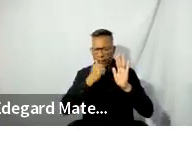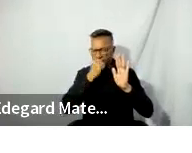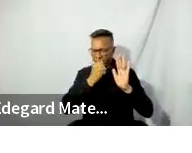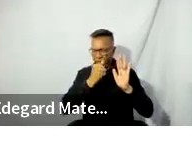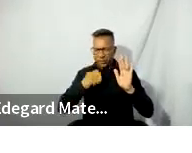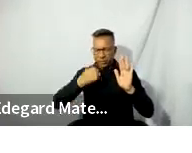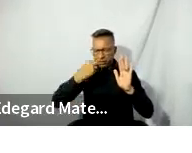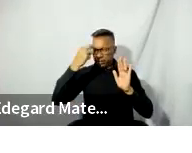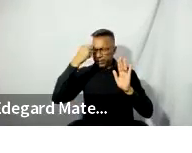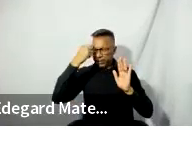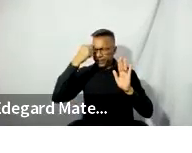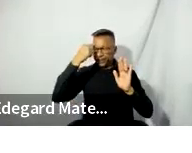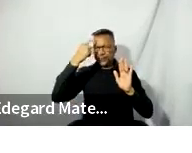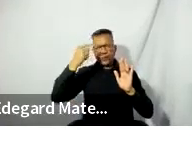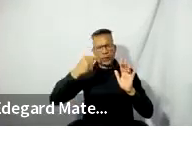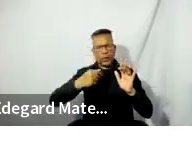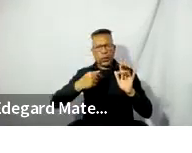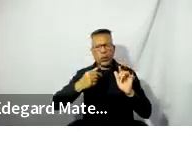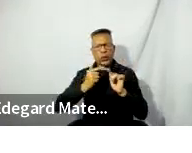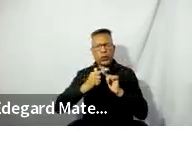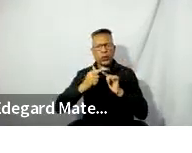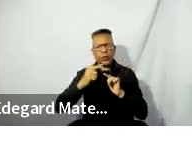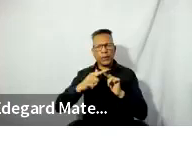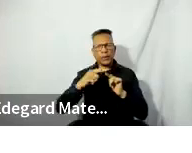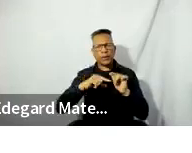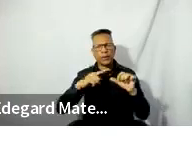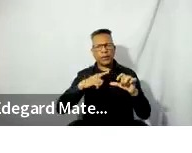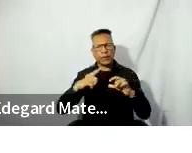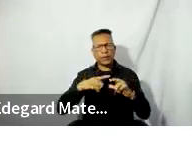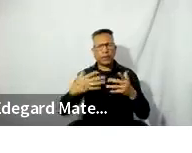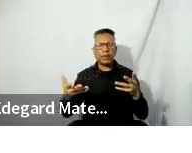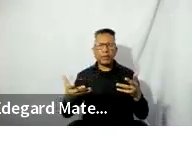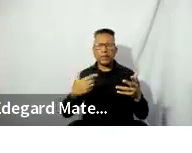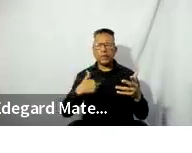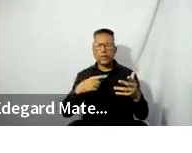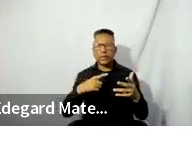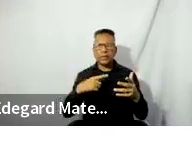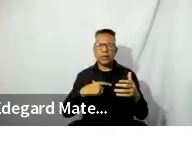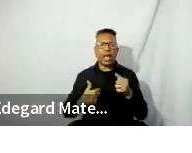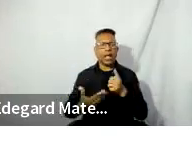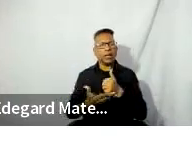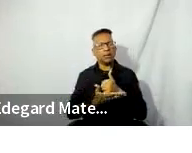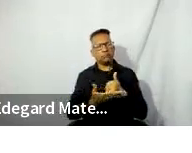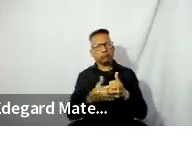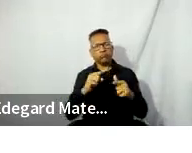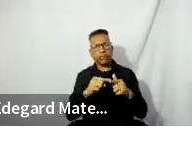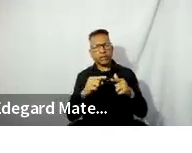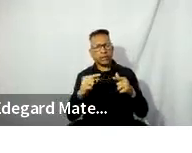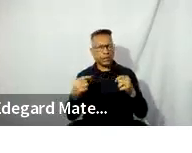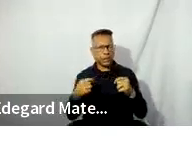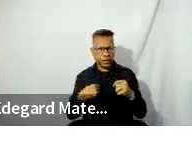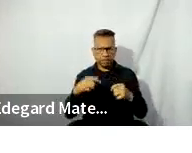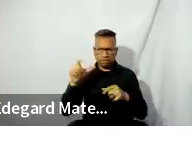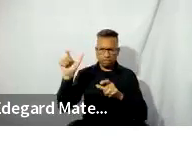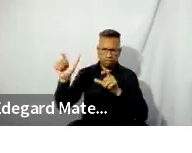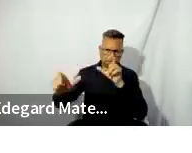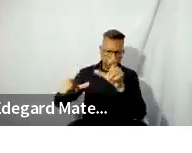If the basic and most general the basic and most general activity of the series al al hemispheres in al hemispheres in animals and in man, this signalization zation, then the